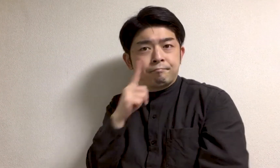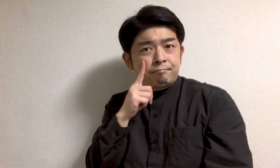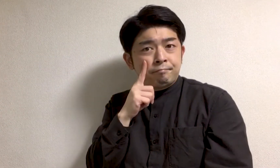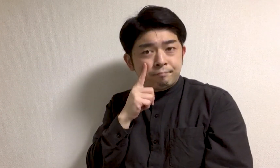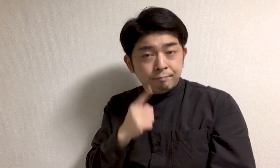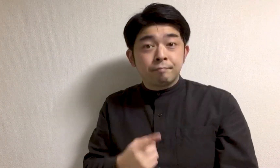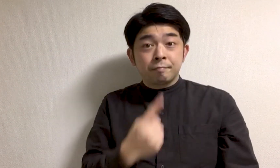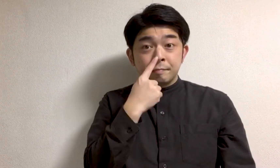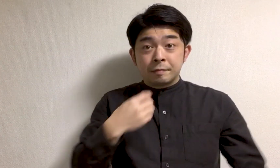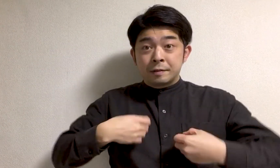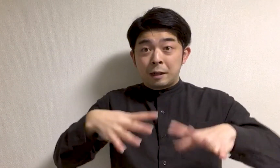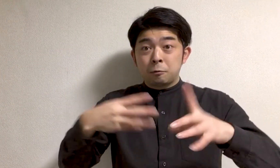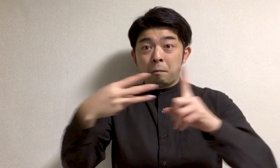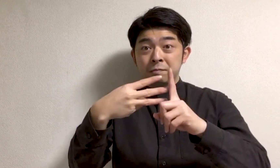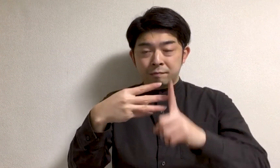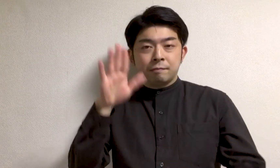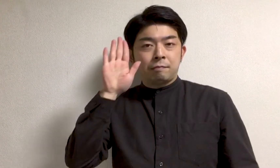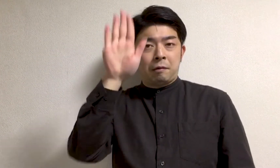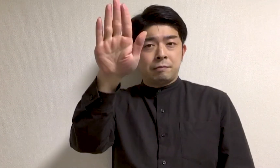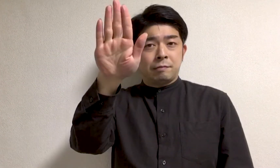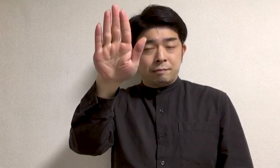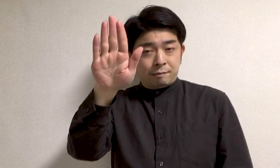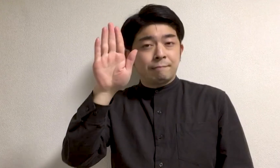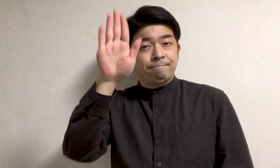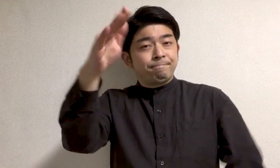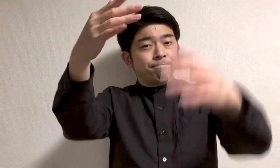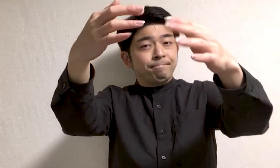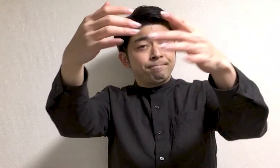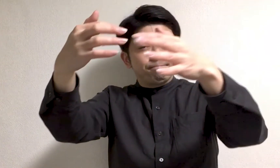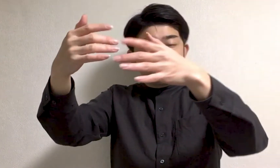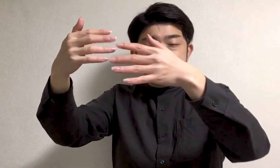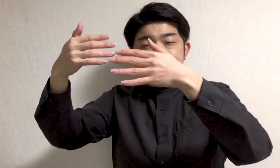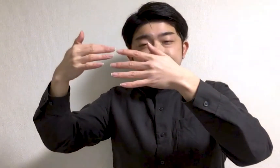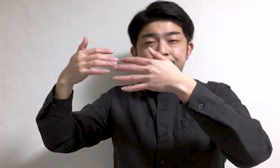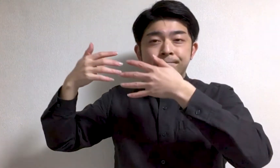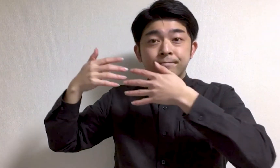“My birthday was in the future, and it is present,